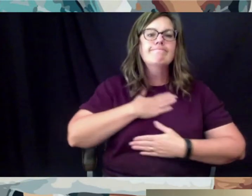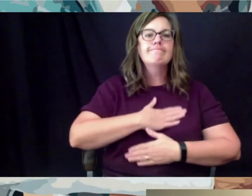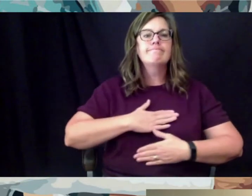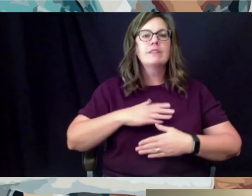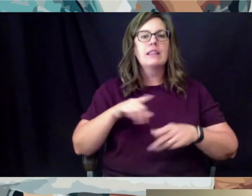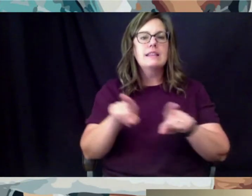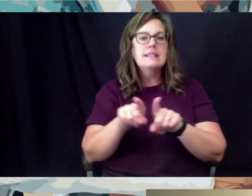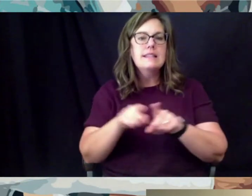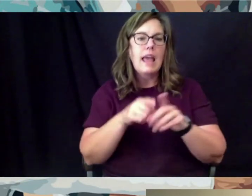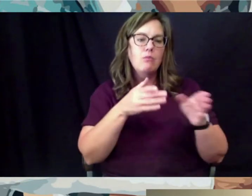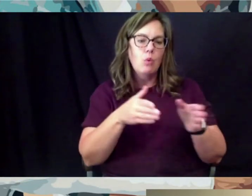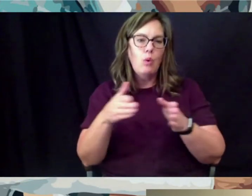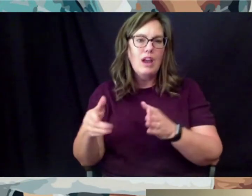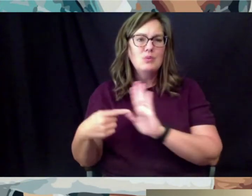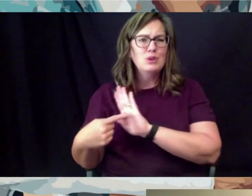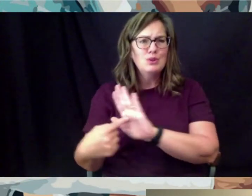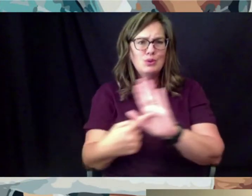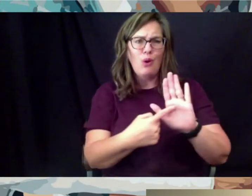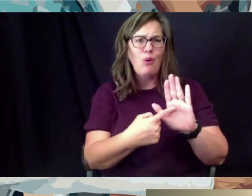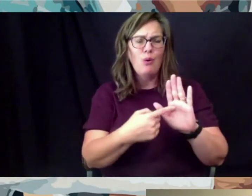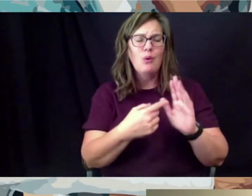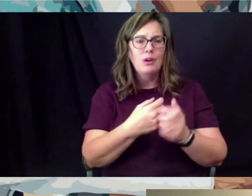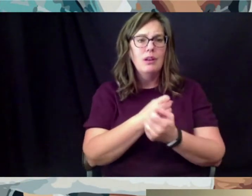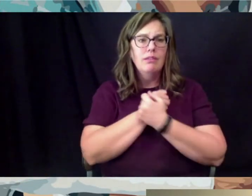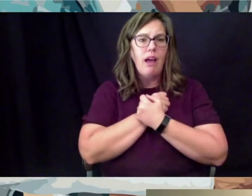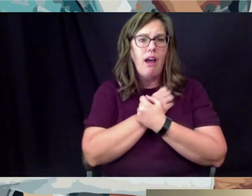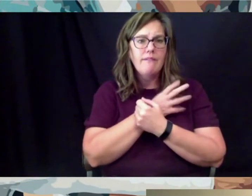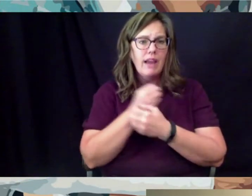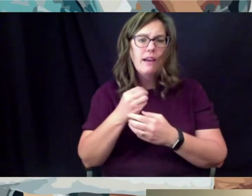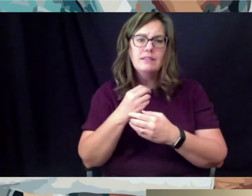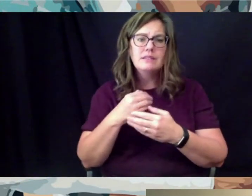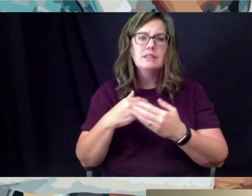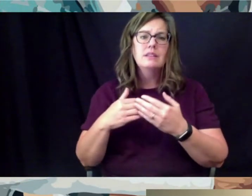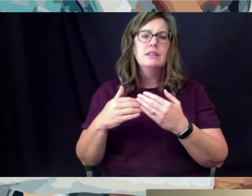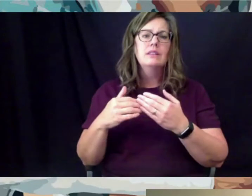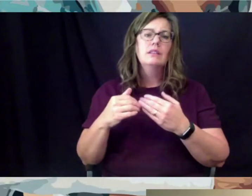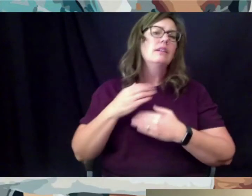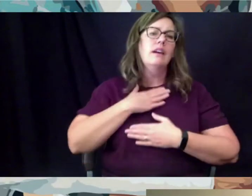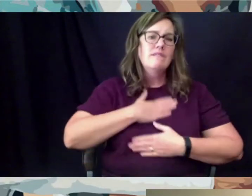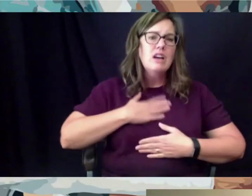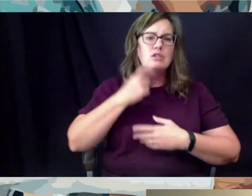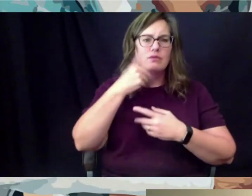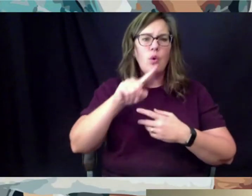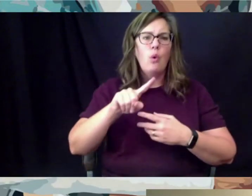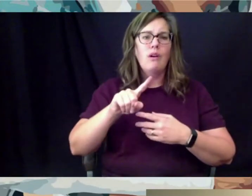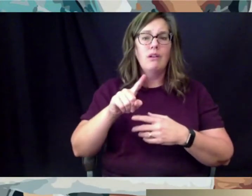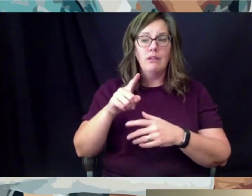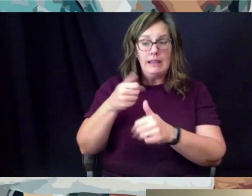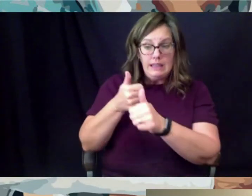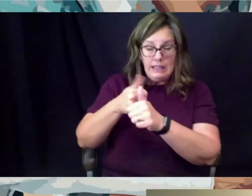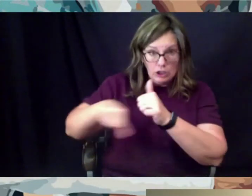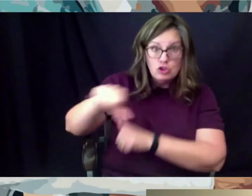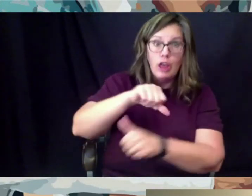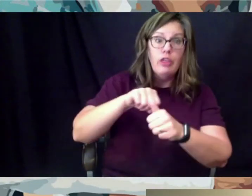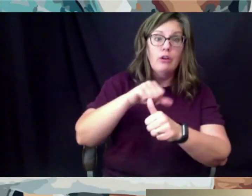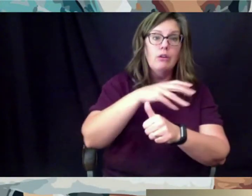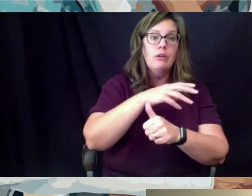we show love and affection uh not just for each other but just for life in the earth itself yeah